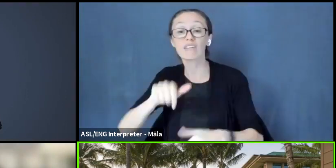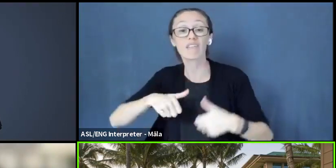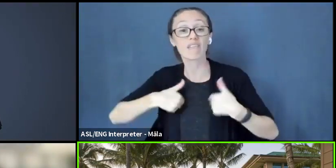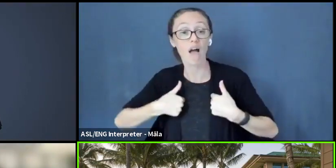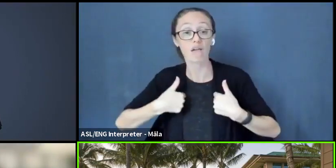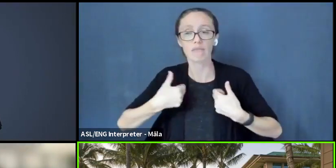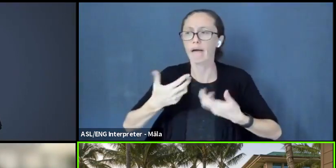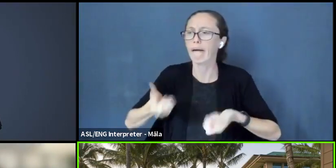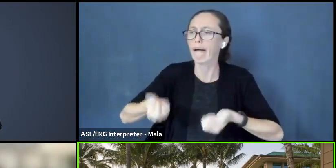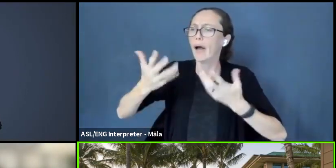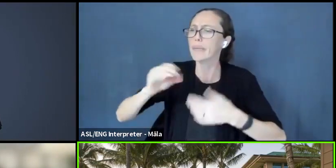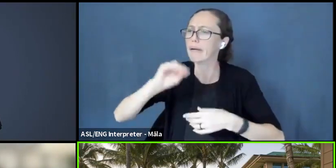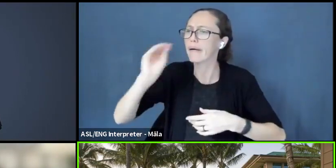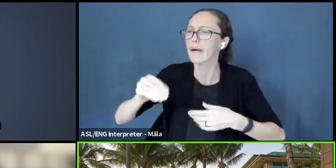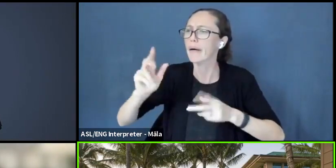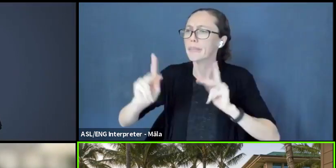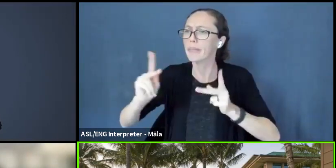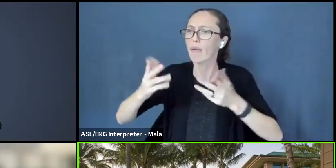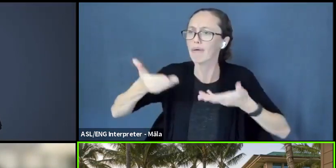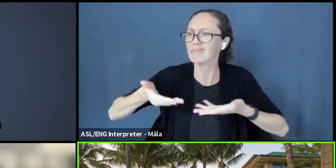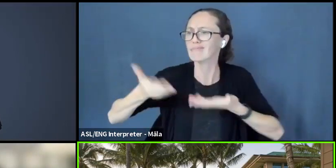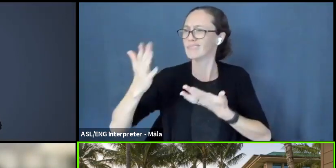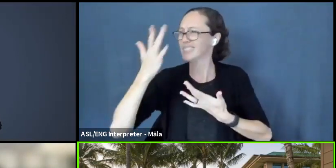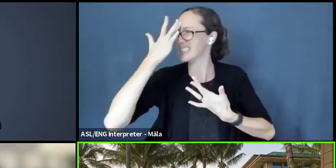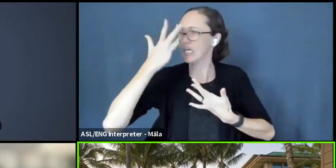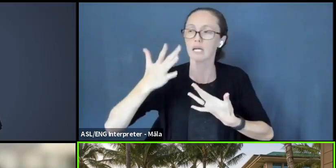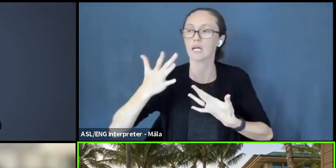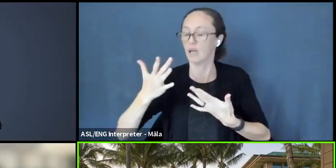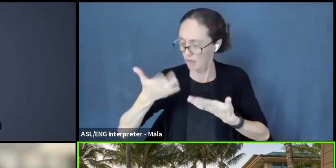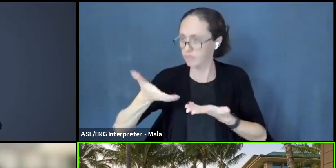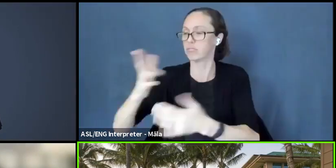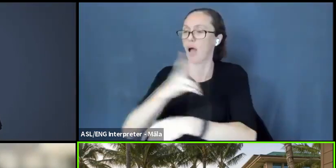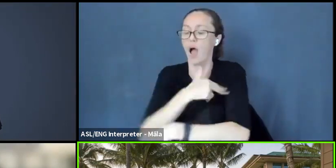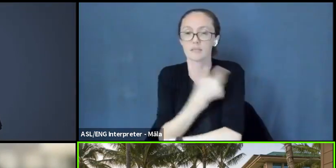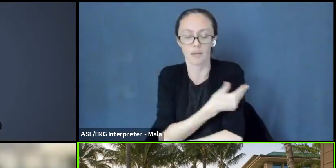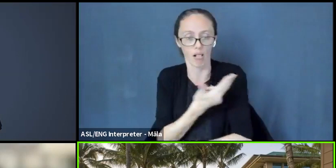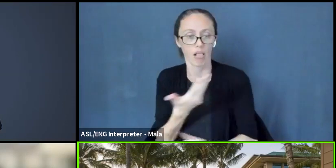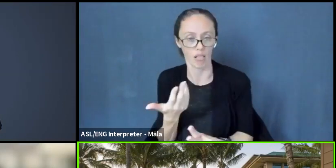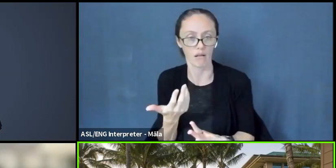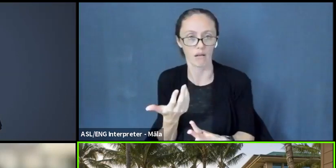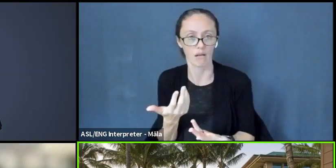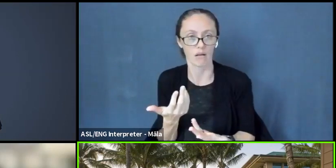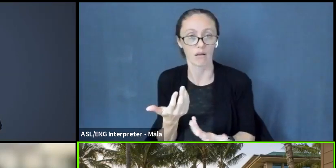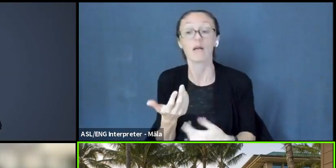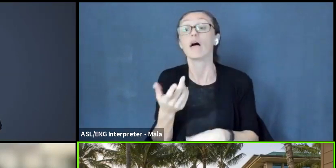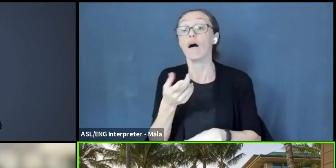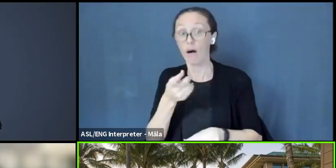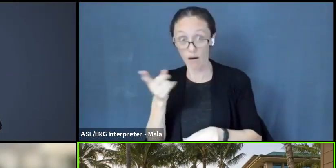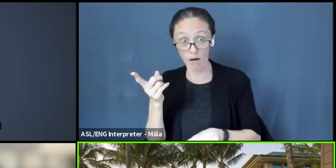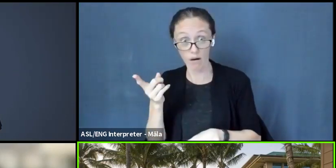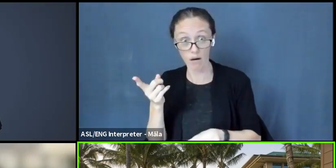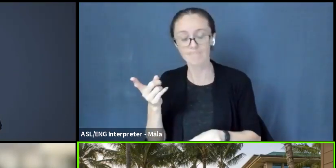Meaning they got sick enough to be hospitalized. That those guys were at the highest risk.